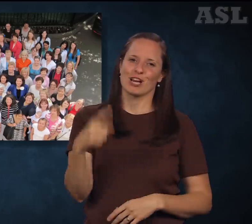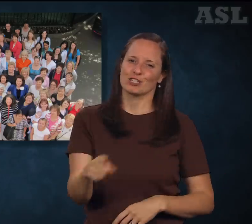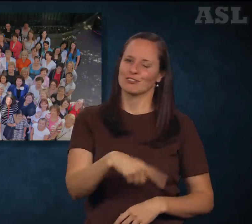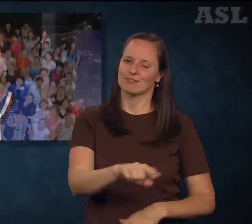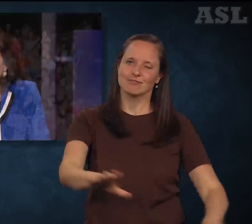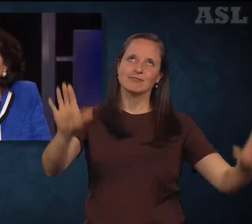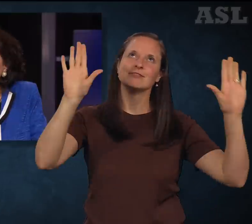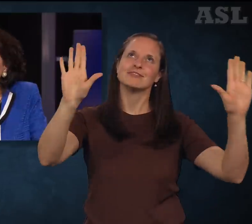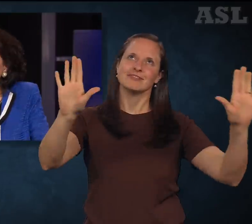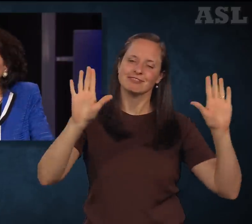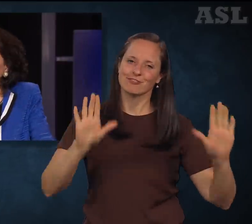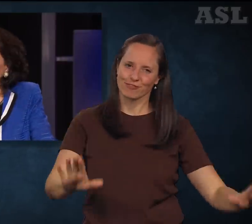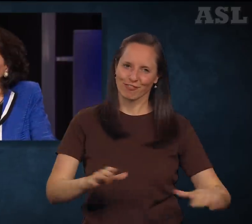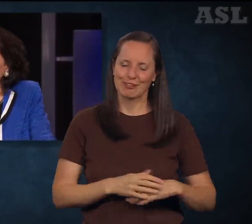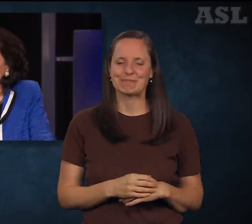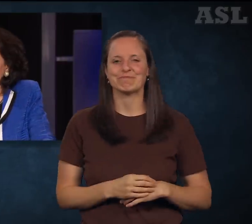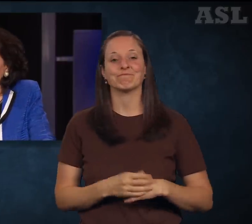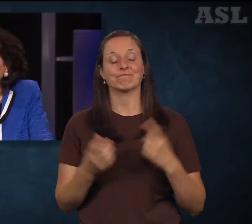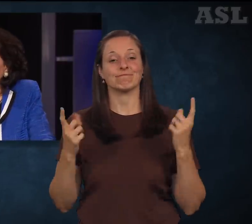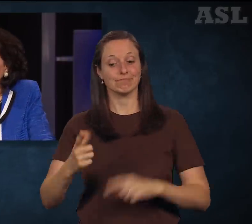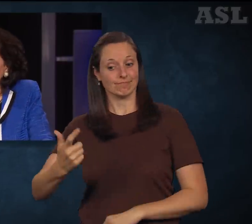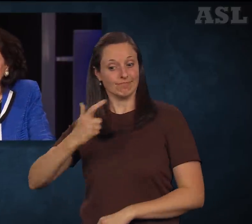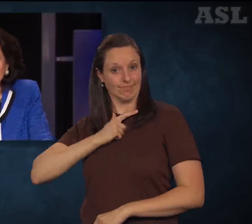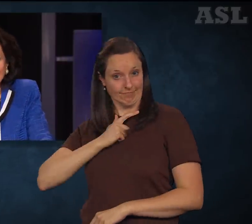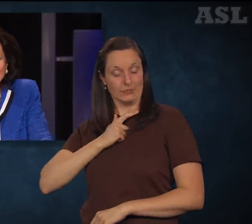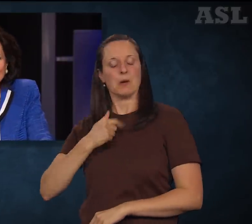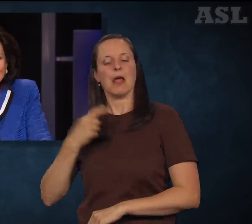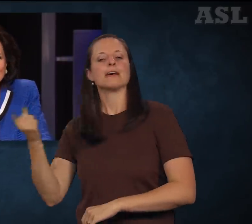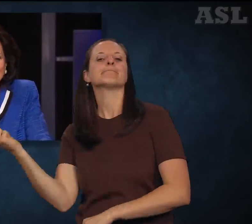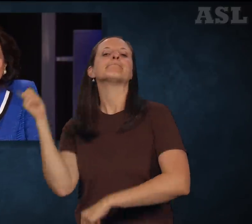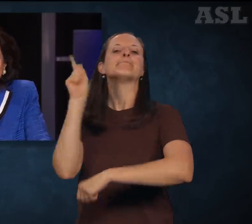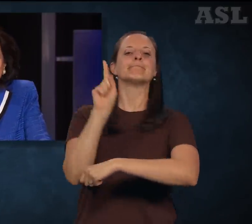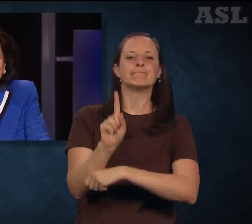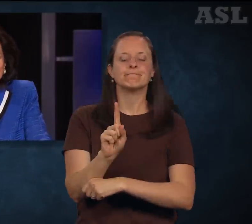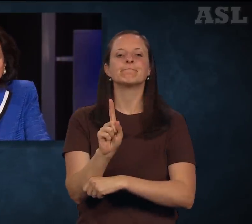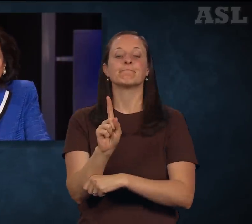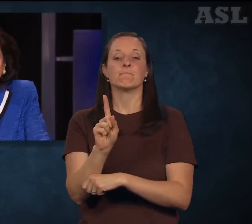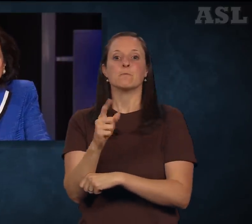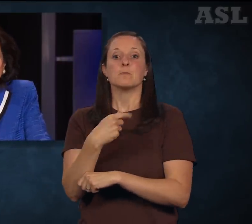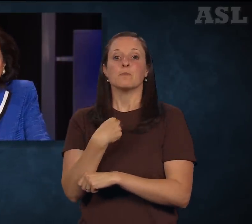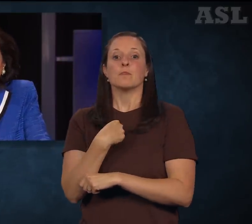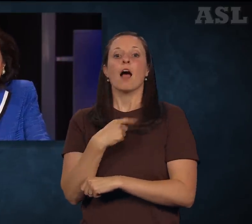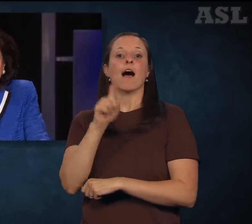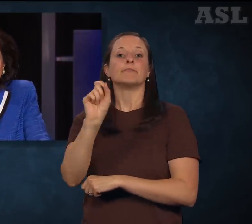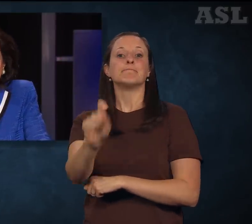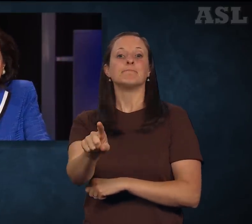I LOVE OUR RUSSIAN SISTERS. THEY ARE SPECTACULAR!